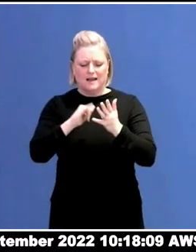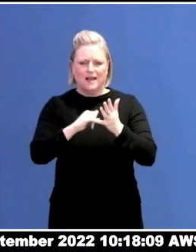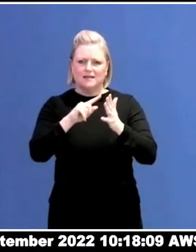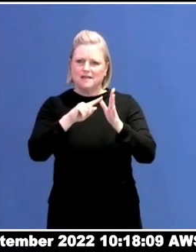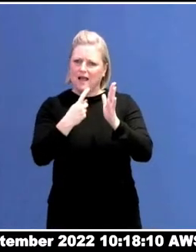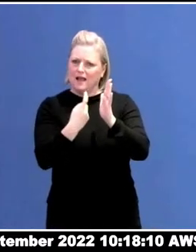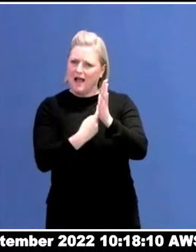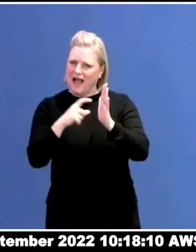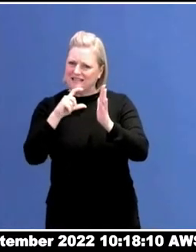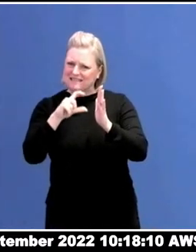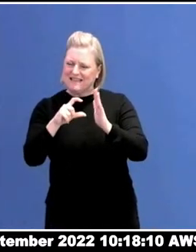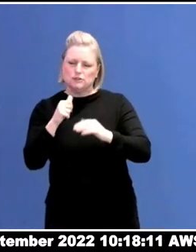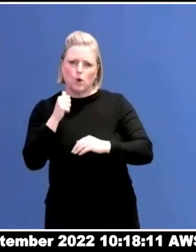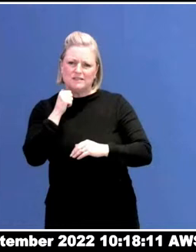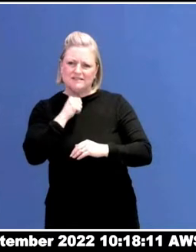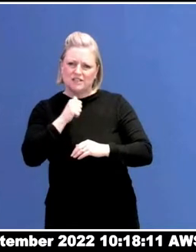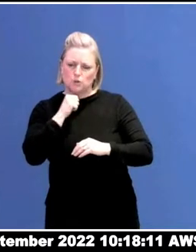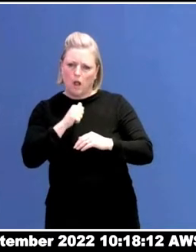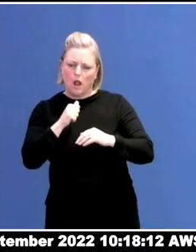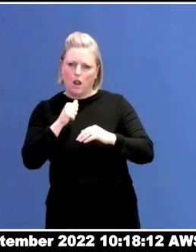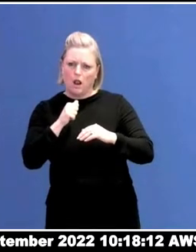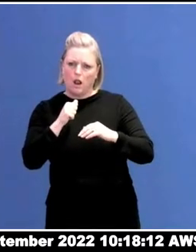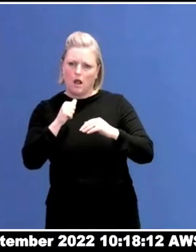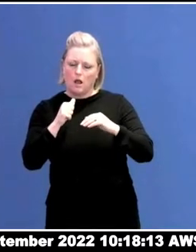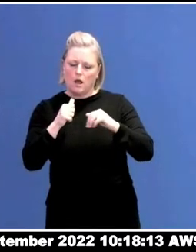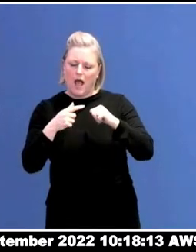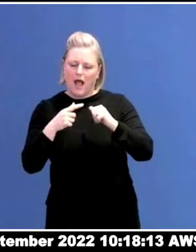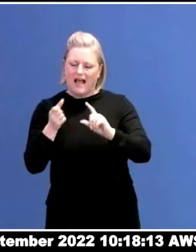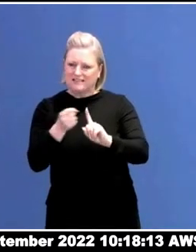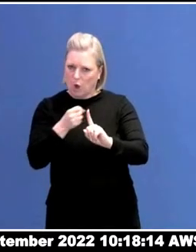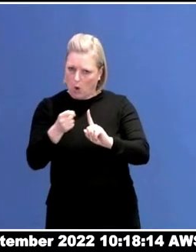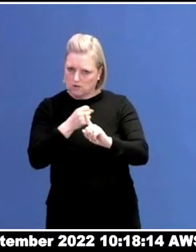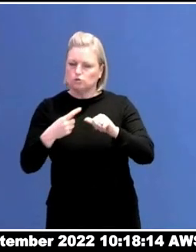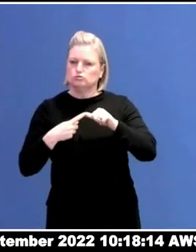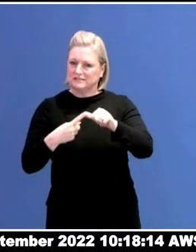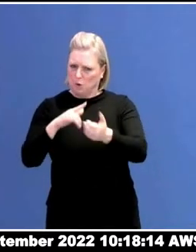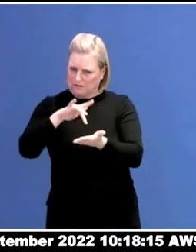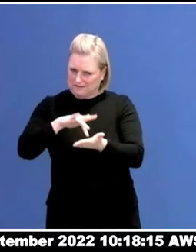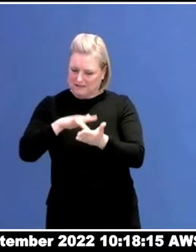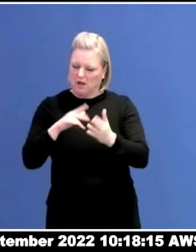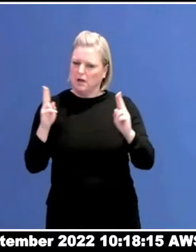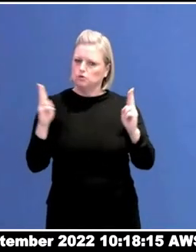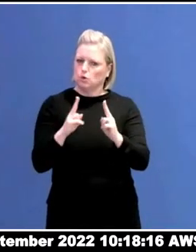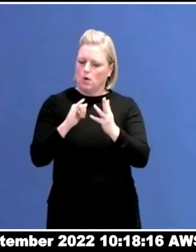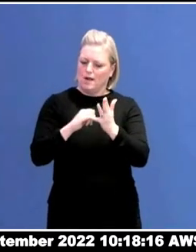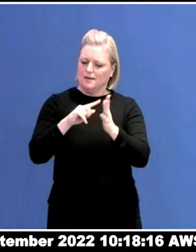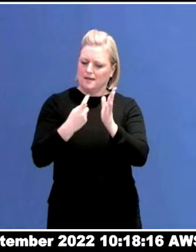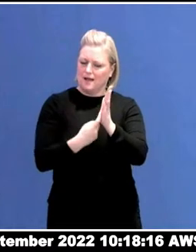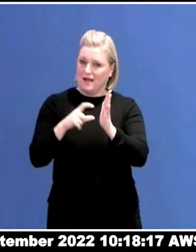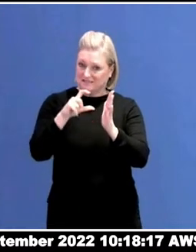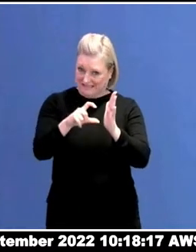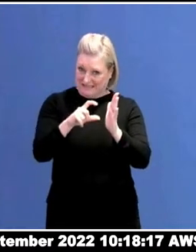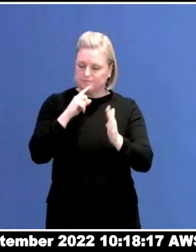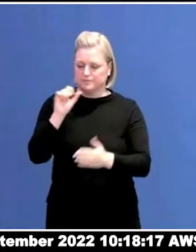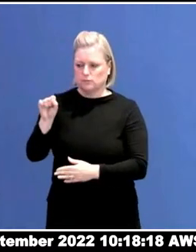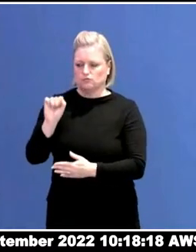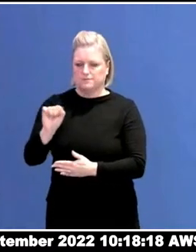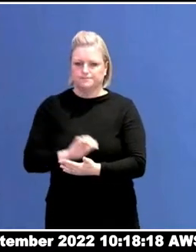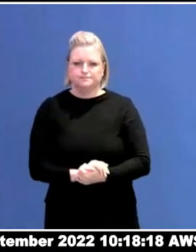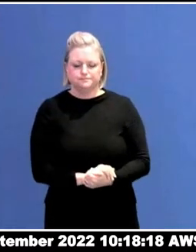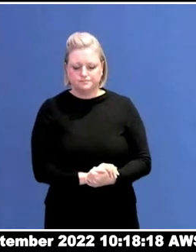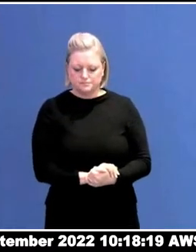Yes. MR GRIFFIN: Do you have any knowledge,